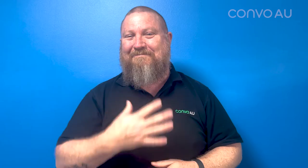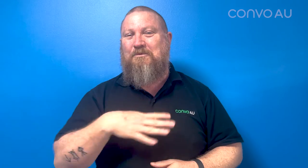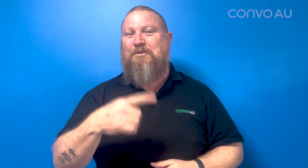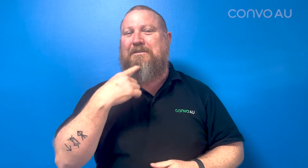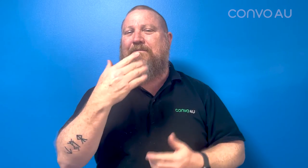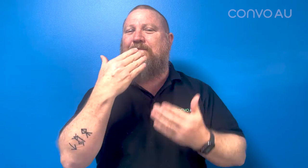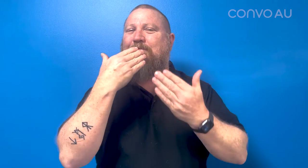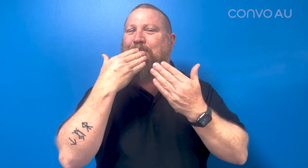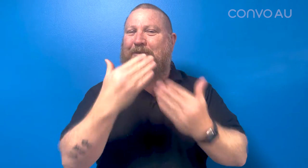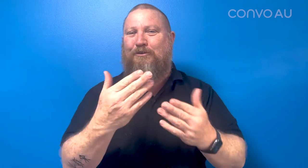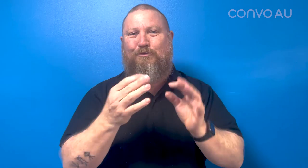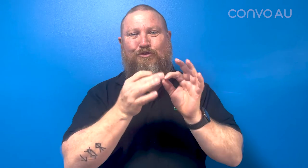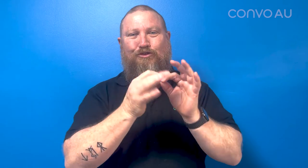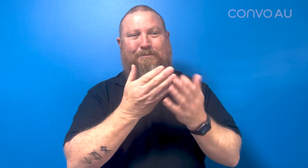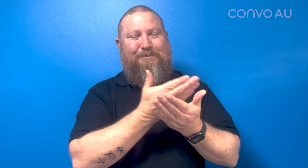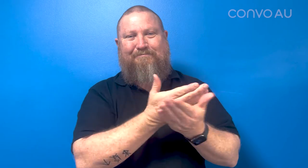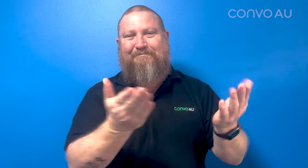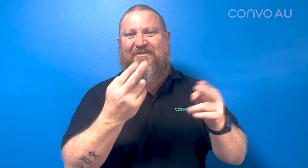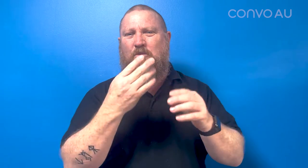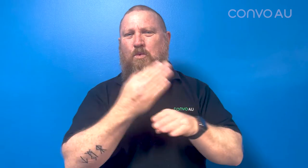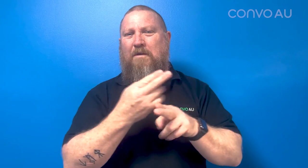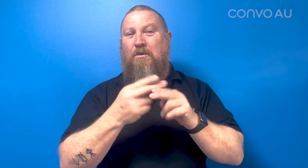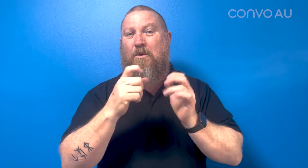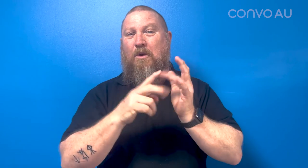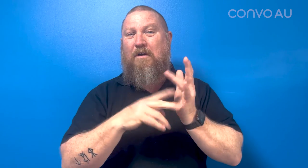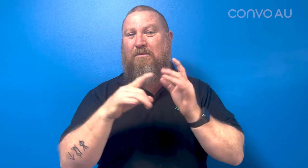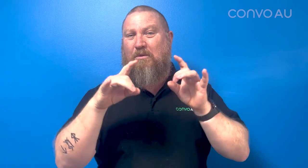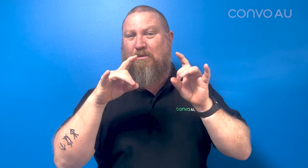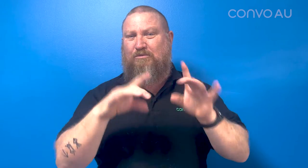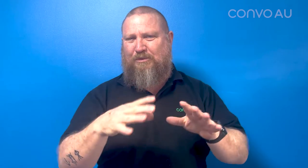I want to say thank you to all interpreters working at Convo Australia,